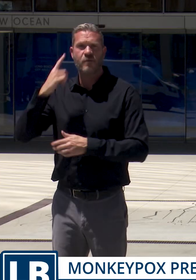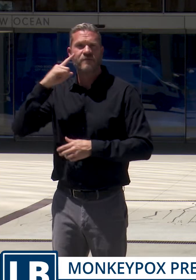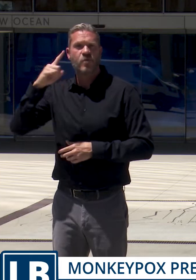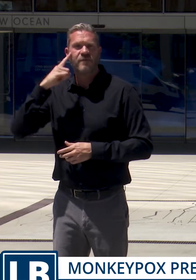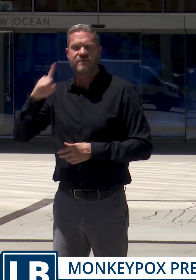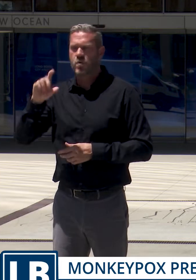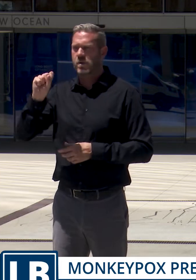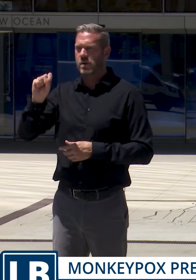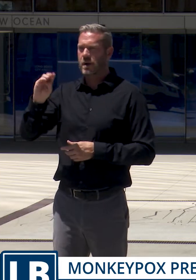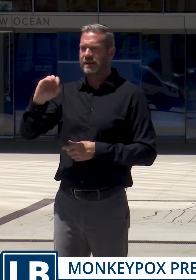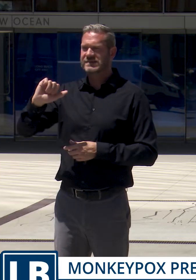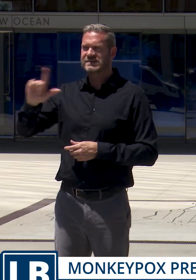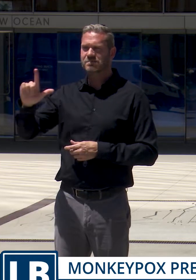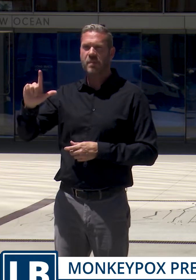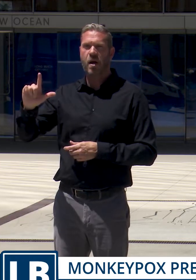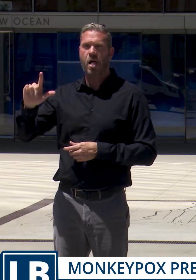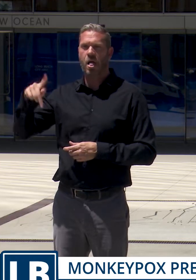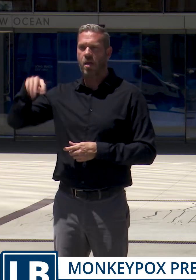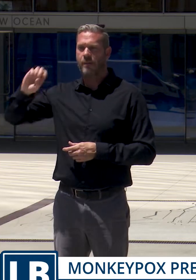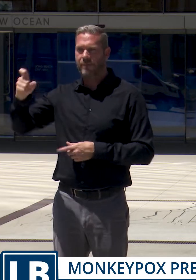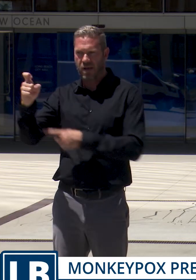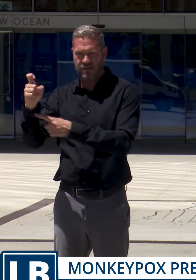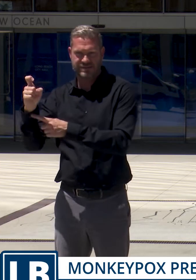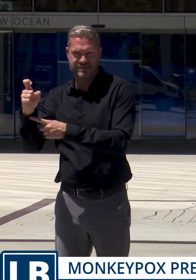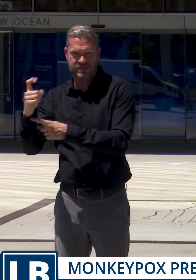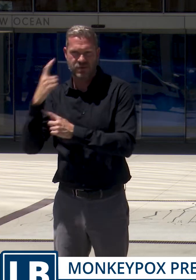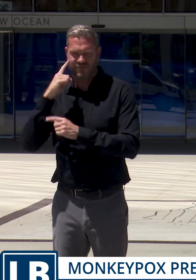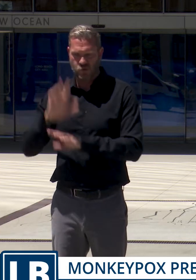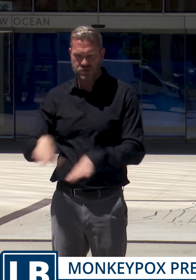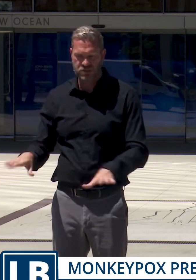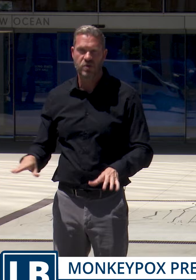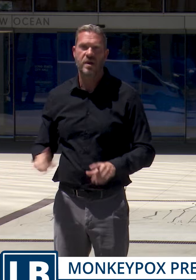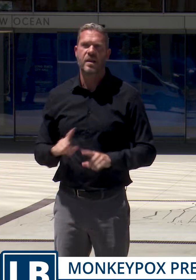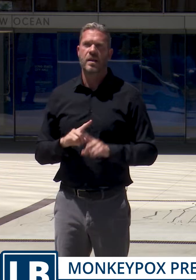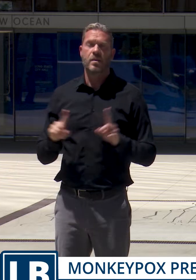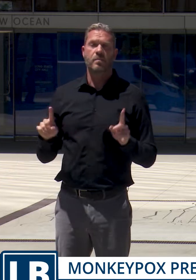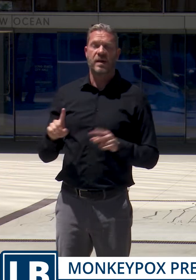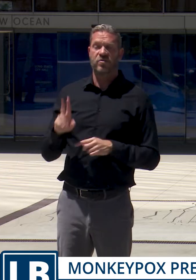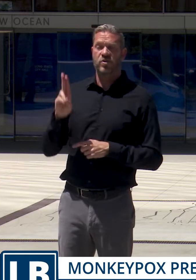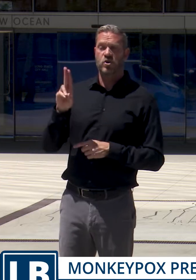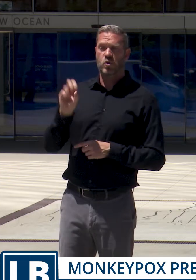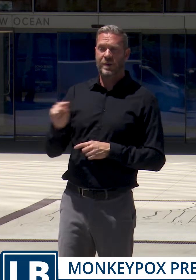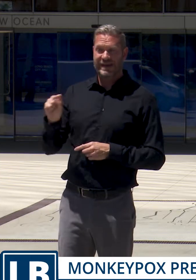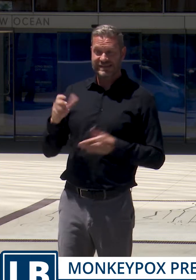but the u.s food and drug administration and cdc allows its use to treat monkey pox during an